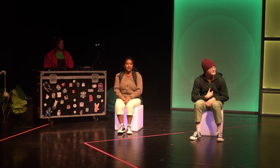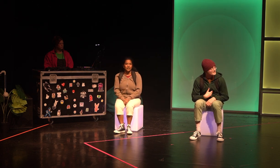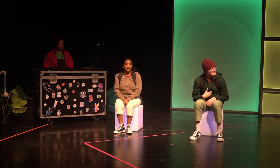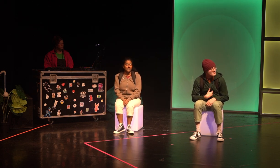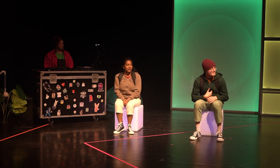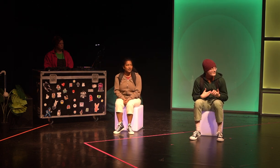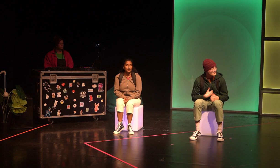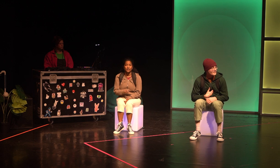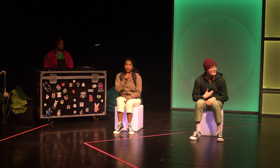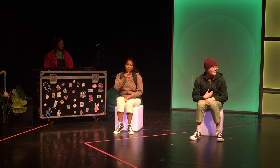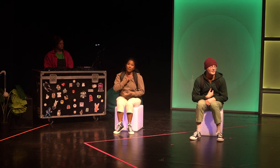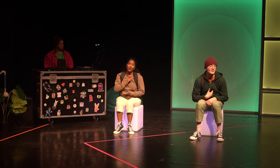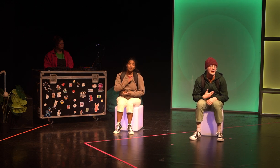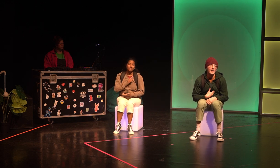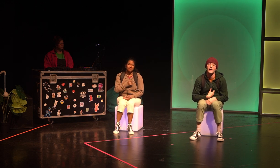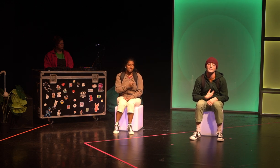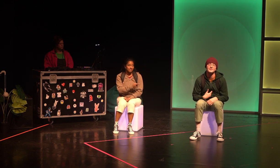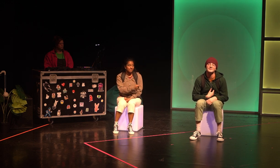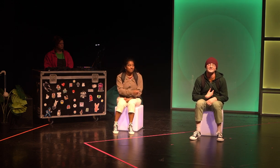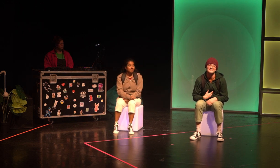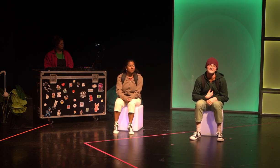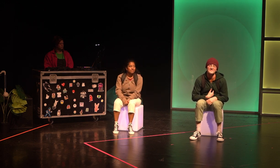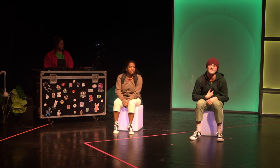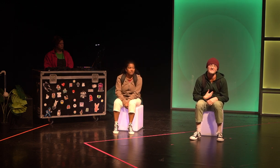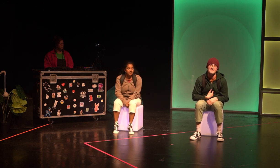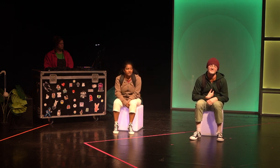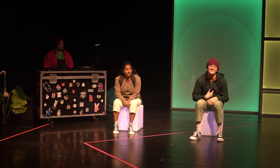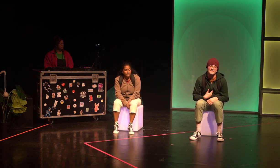here we are.